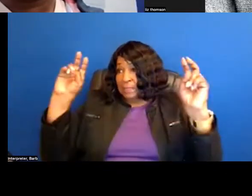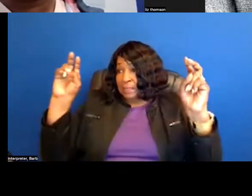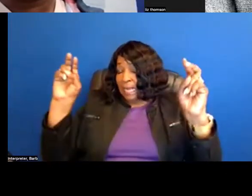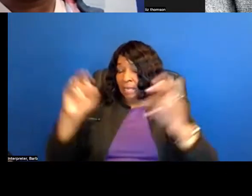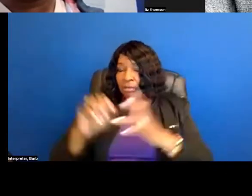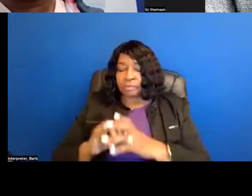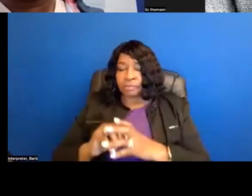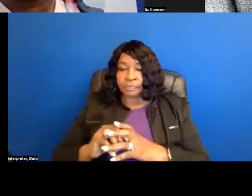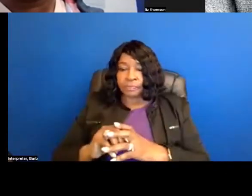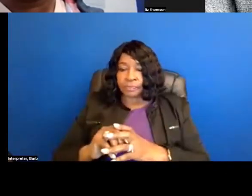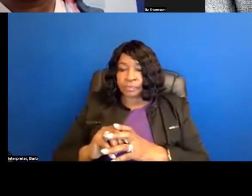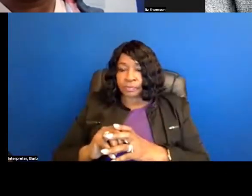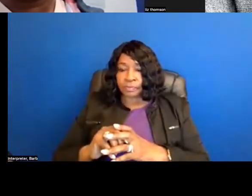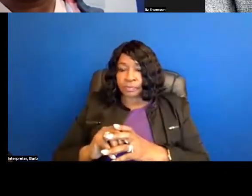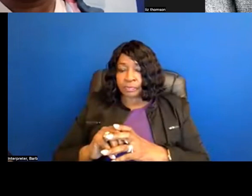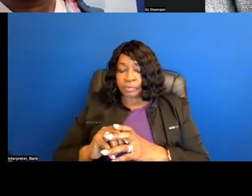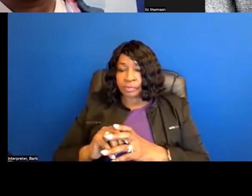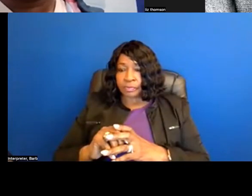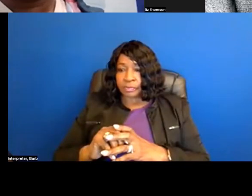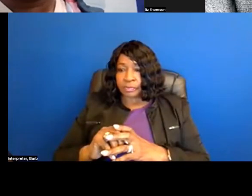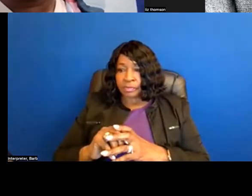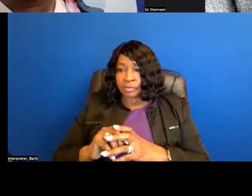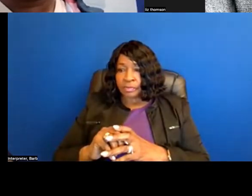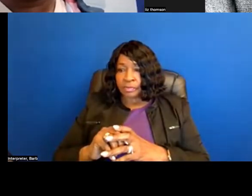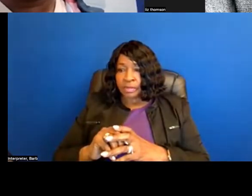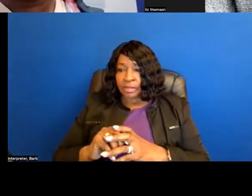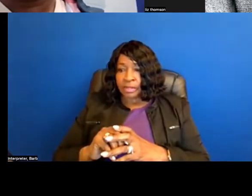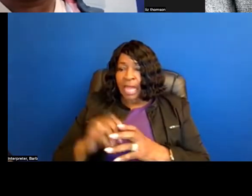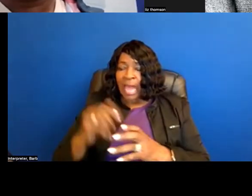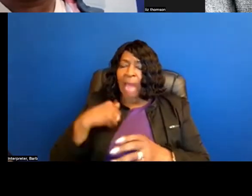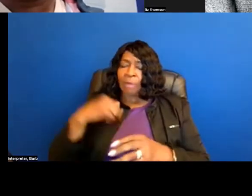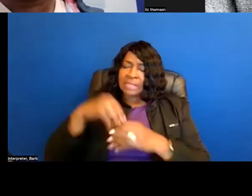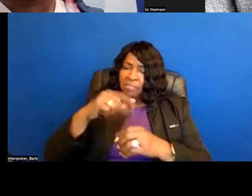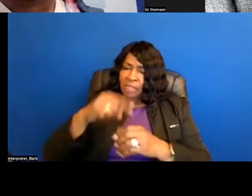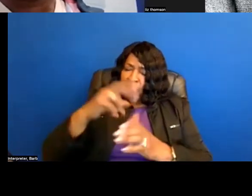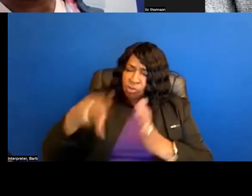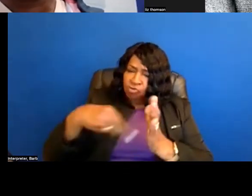And so I was in this role of starting a cultural center